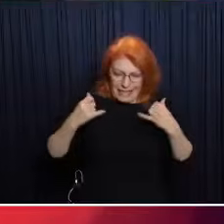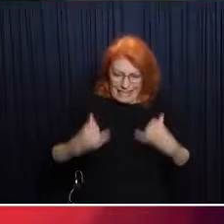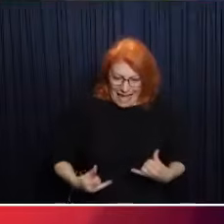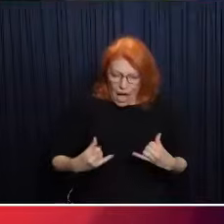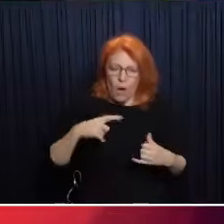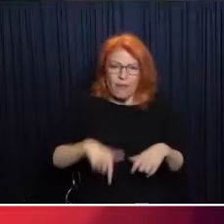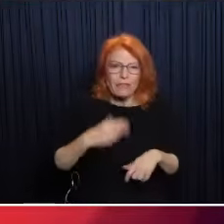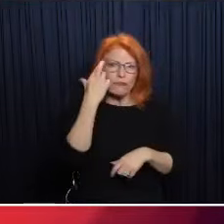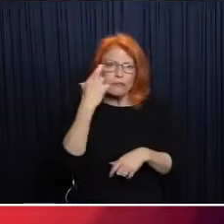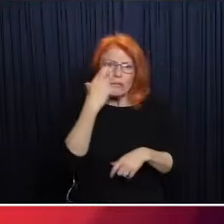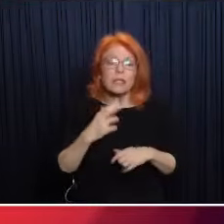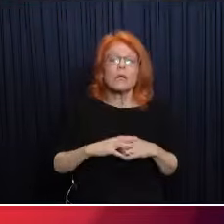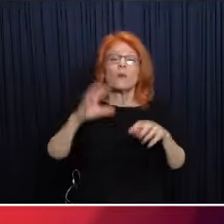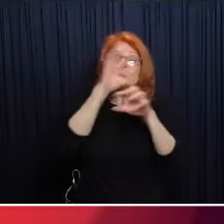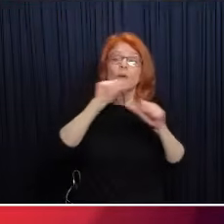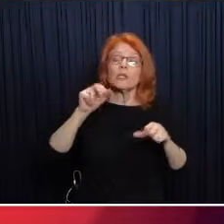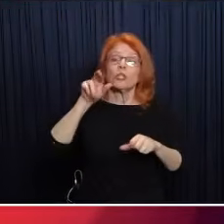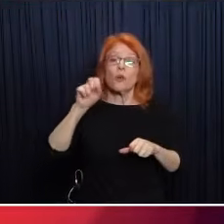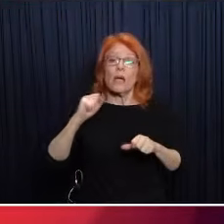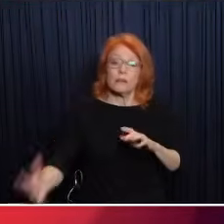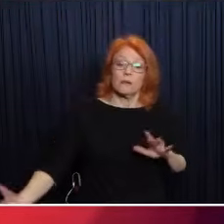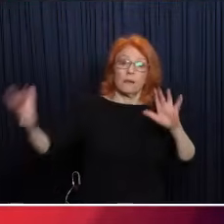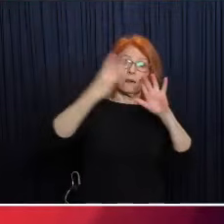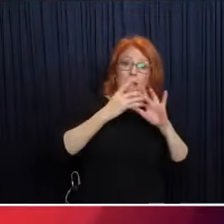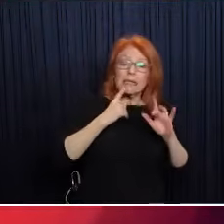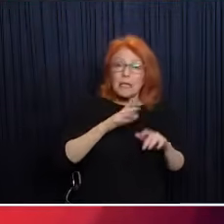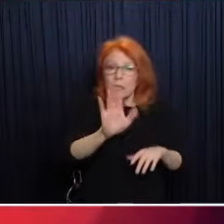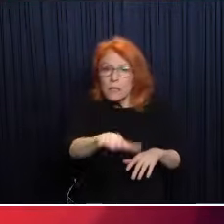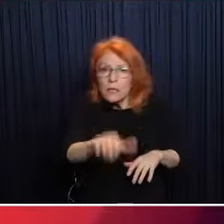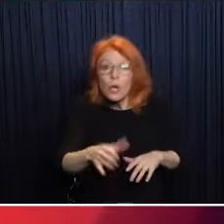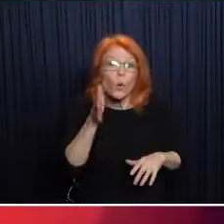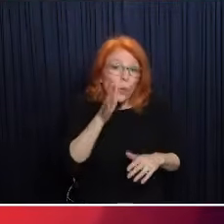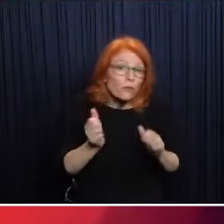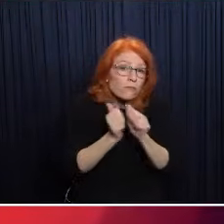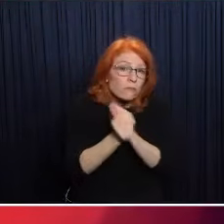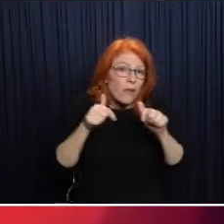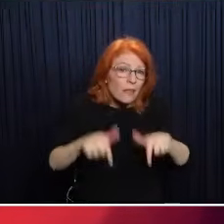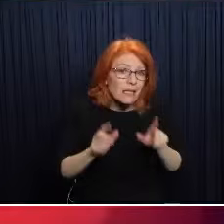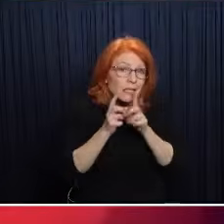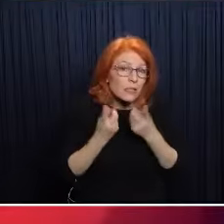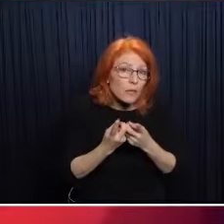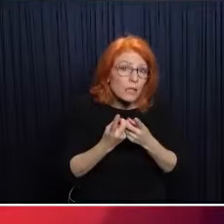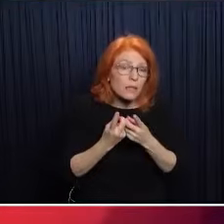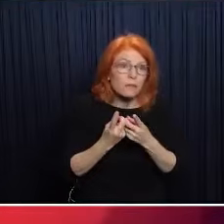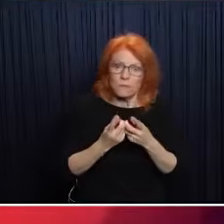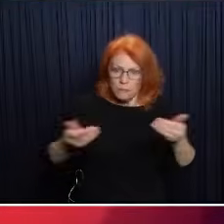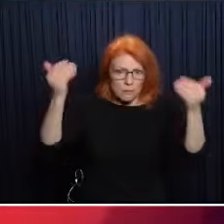WAS KILLED. I AM MORE RESOLVED. UH KNOW GOD HAS PUT ME IN THIS